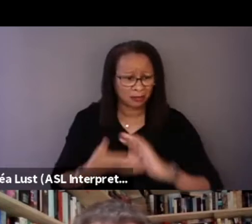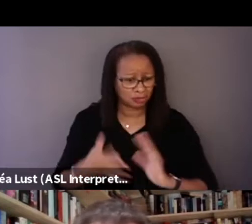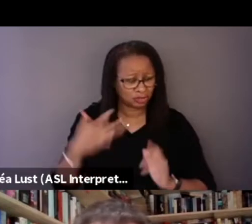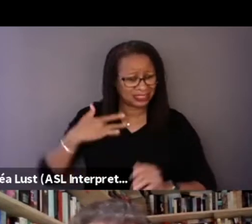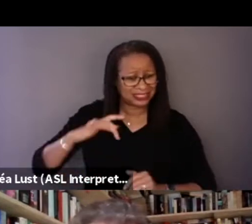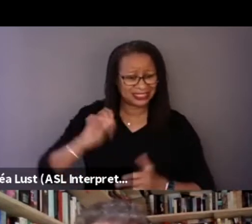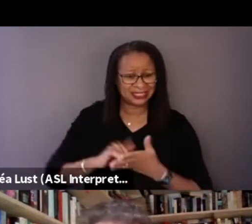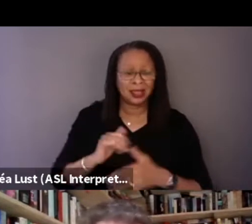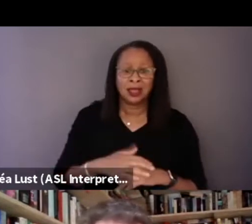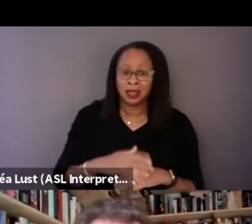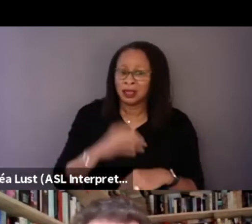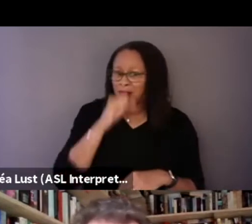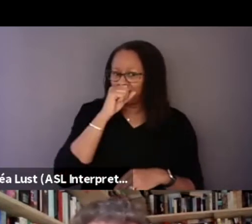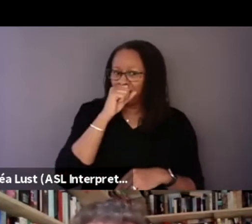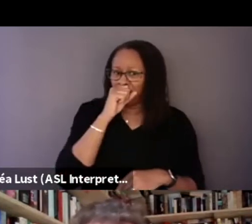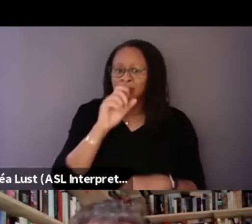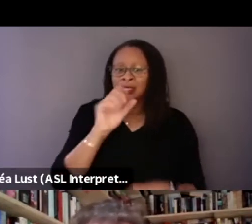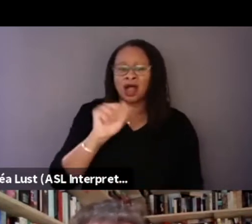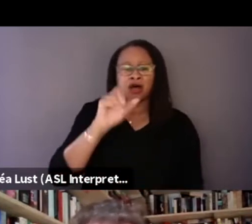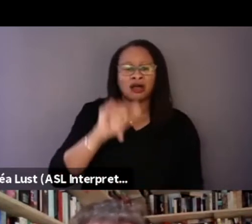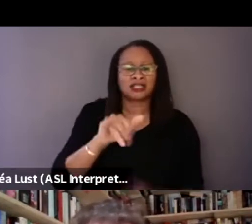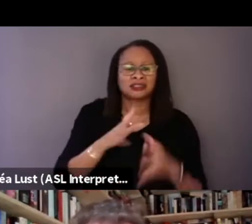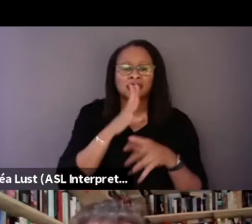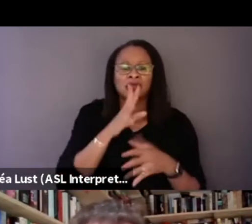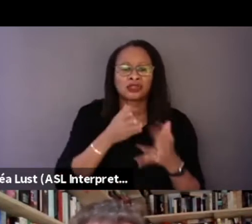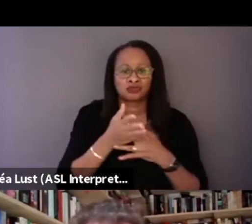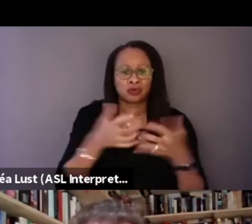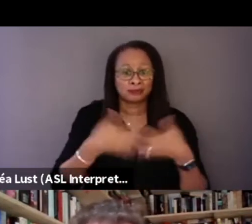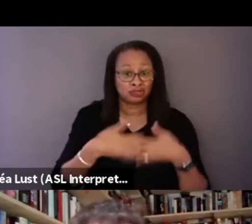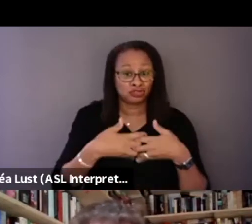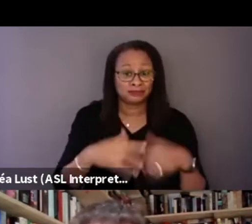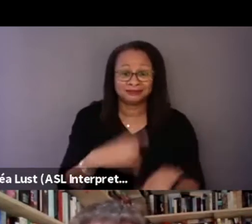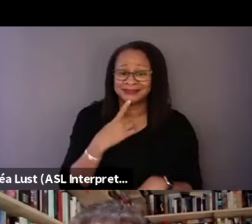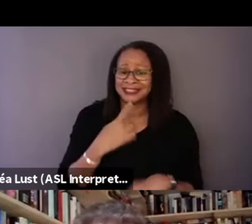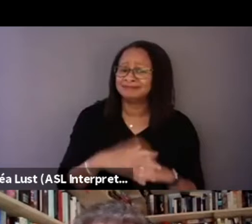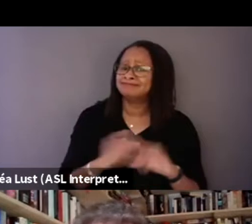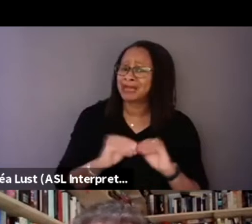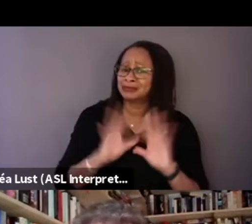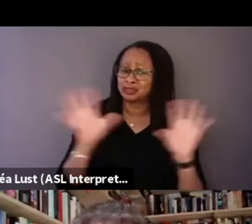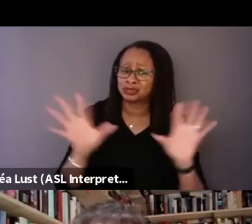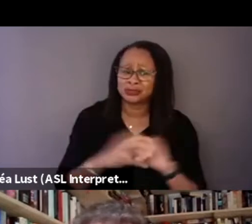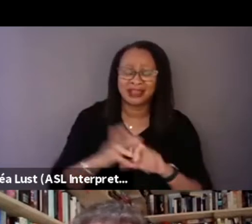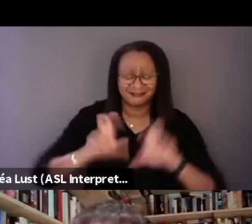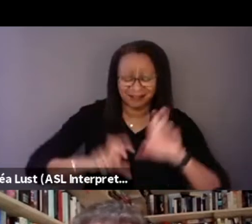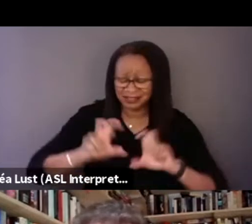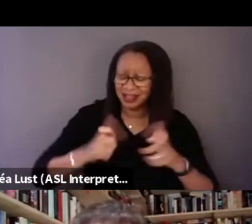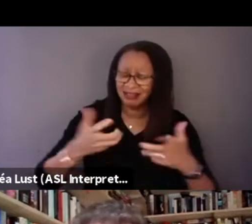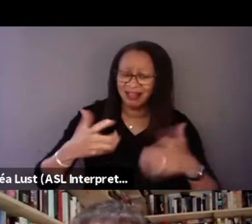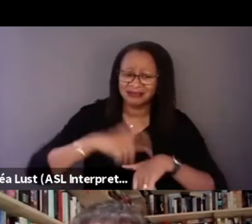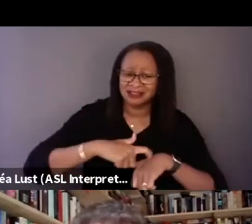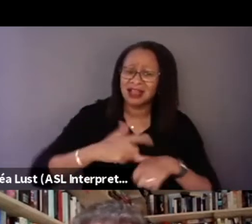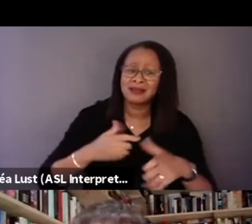Definitely. We invested so much of our time into it, and we talked a lot about what was interesting